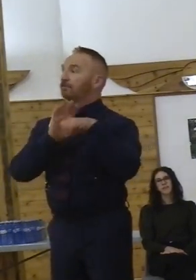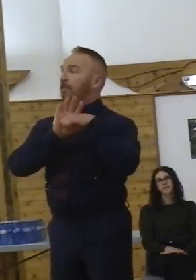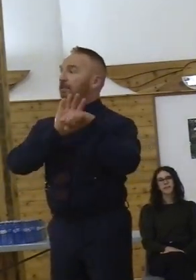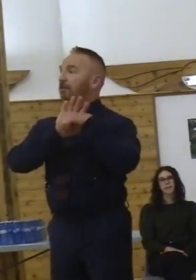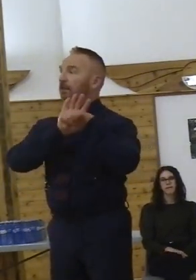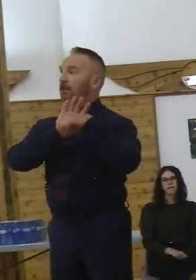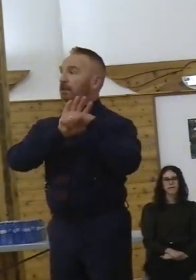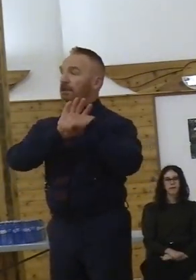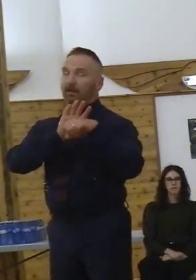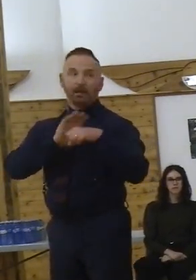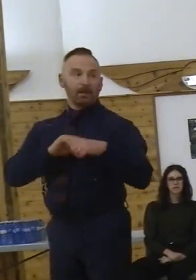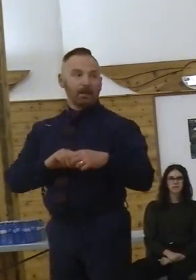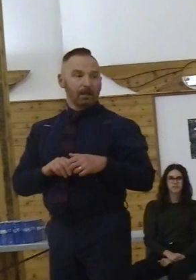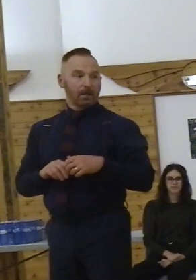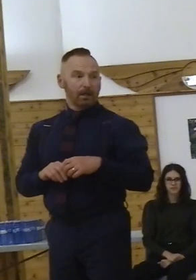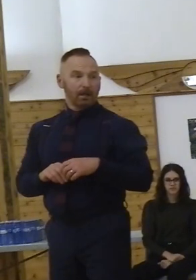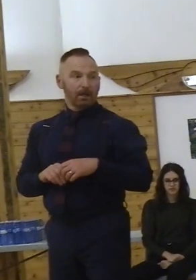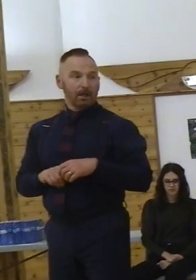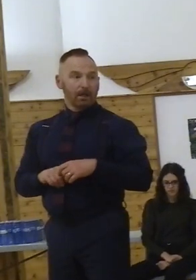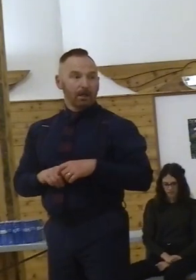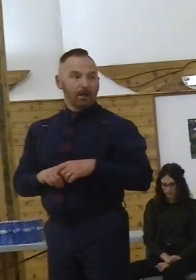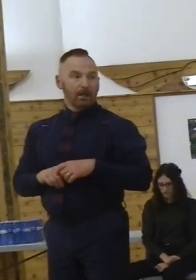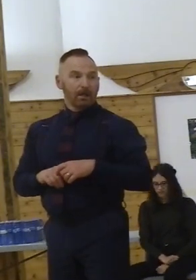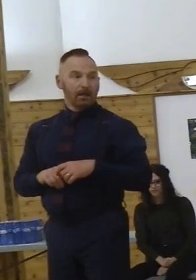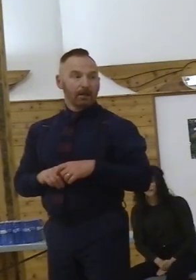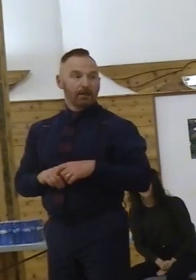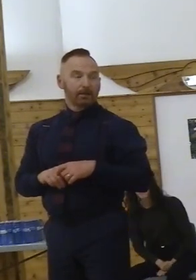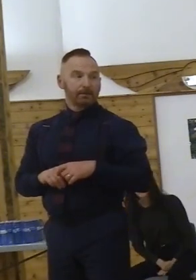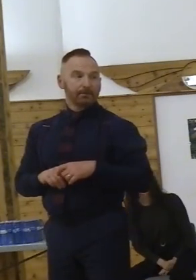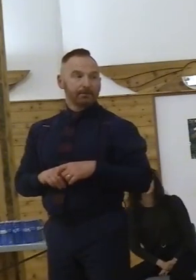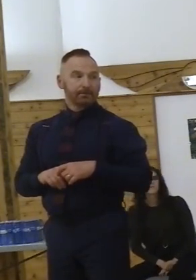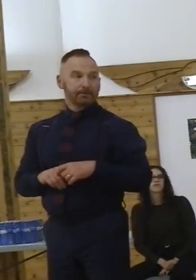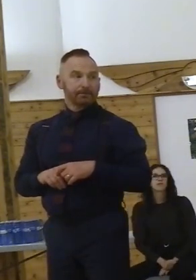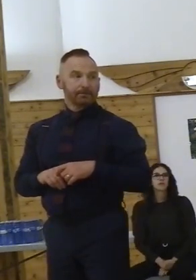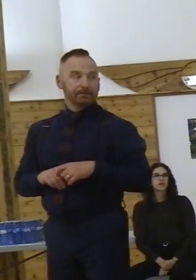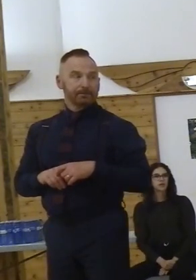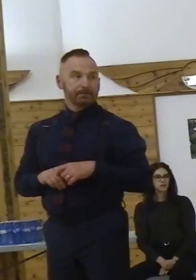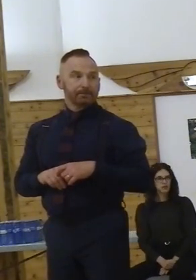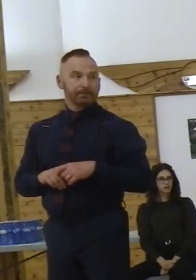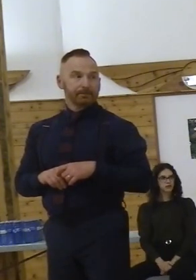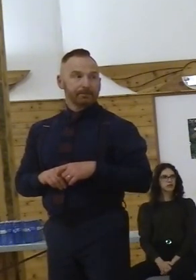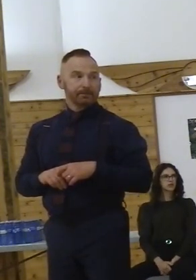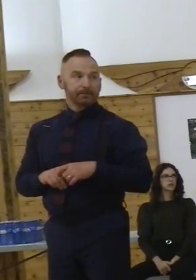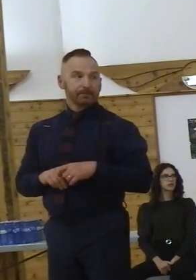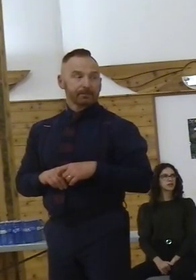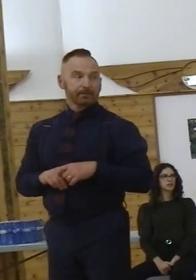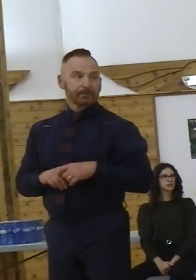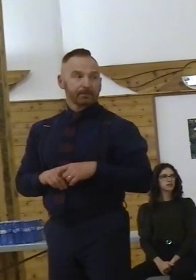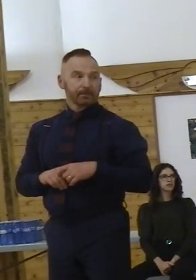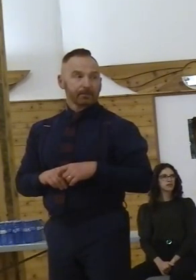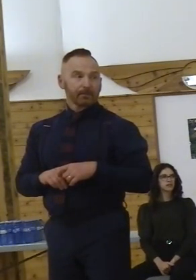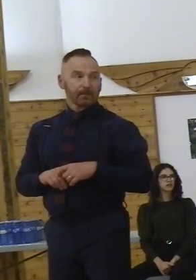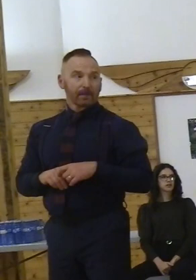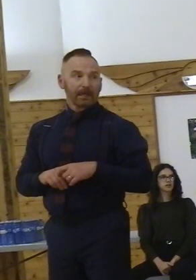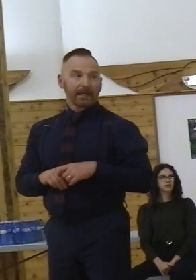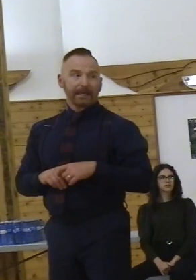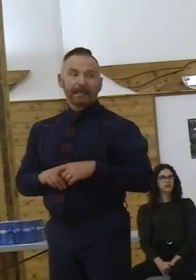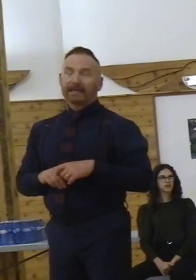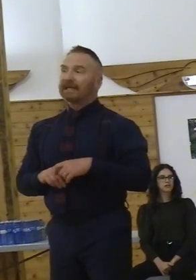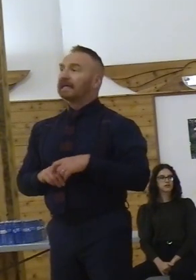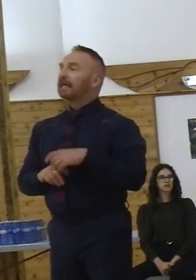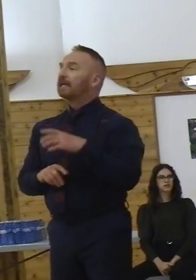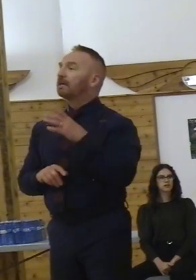When I first, I used to dream about, I knew that was me from behind in this dream that